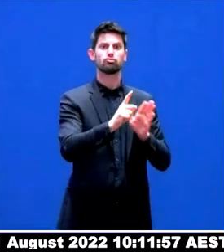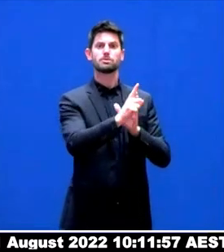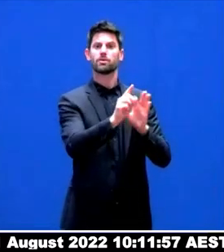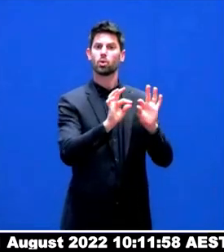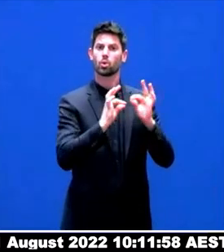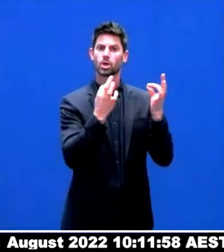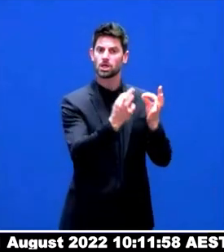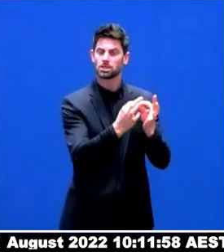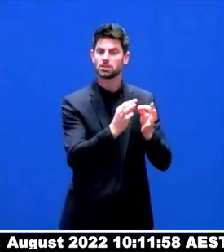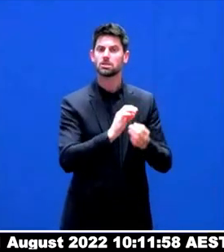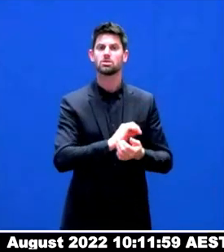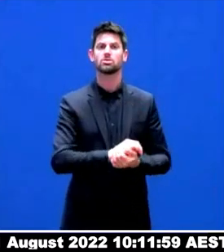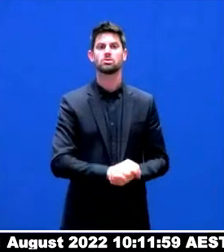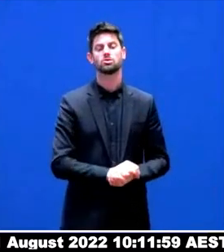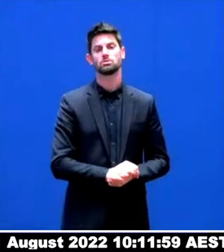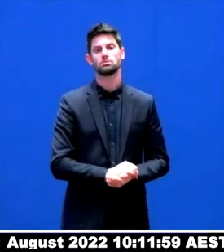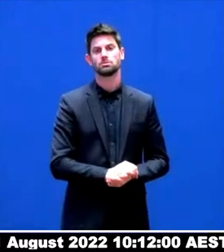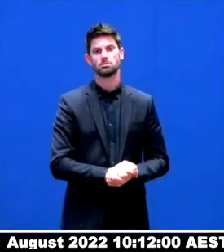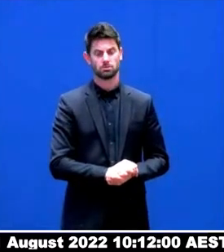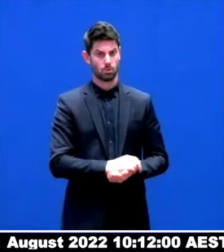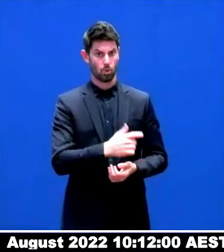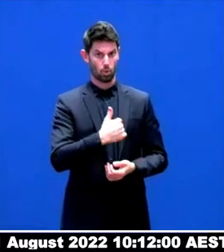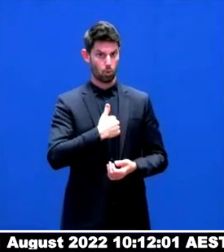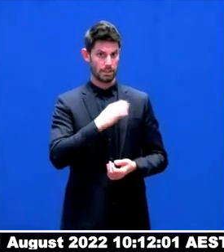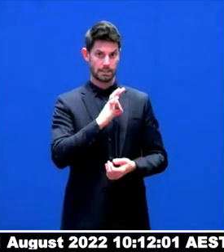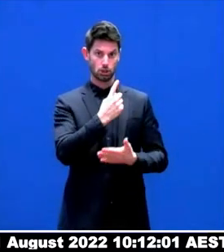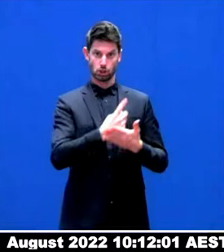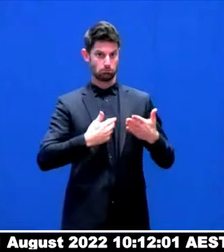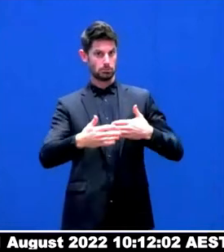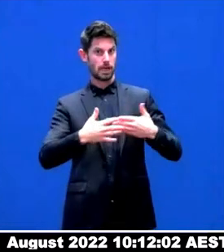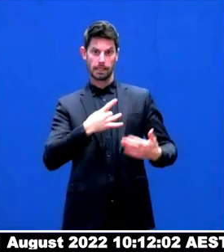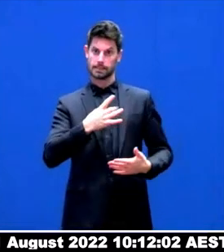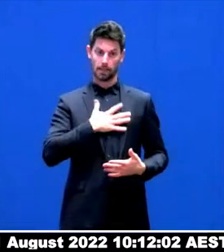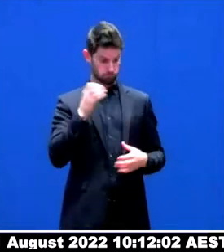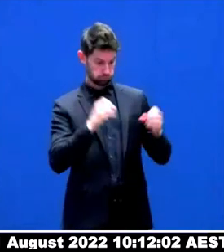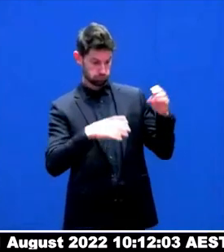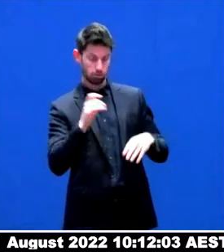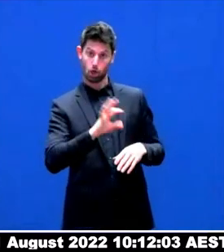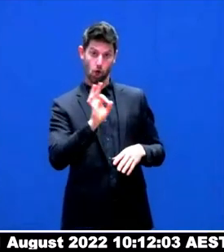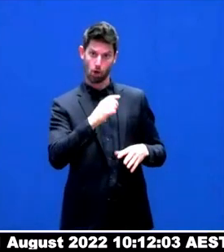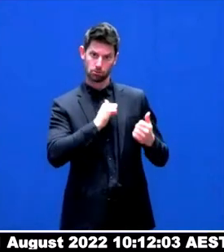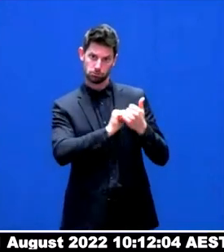It's actually a co-design process that the Department and my team are incredibly proud